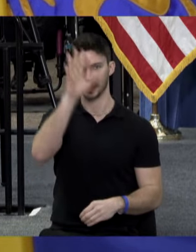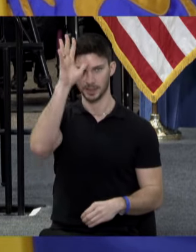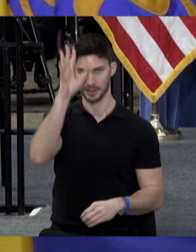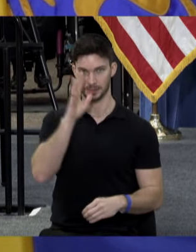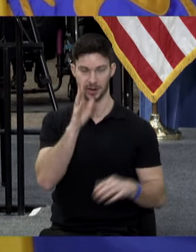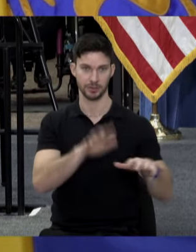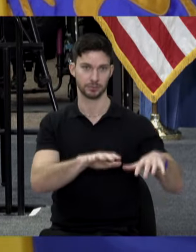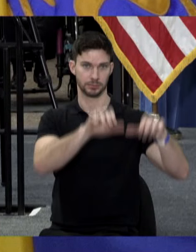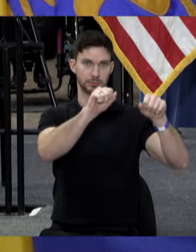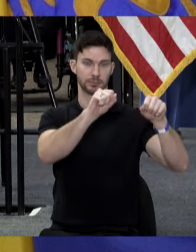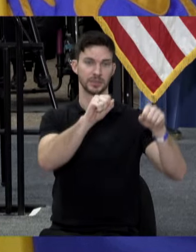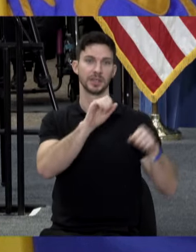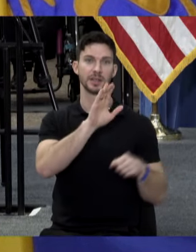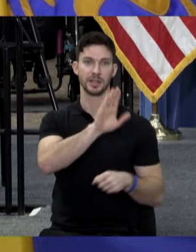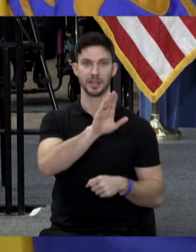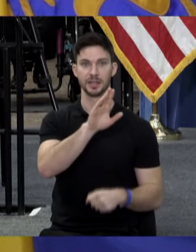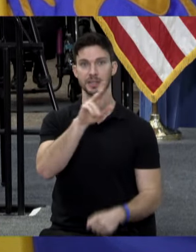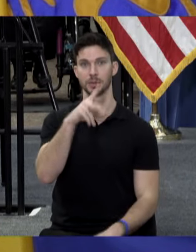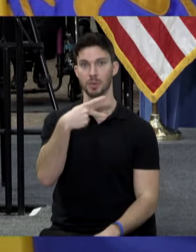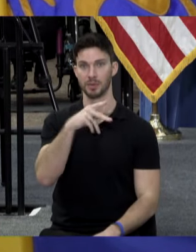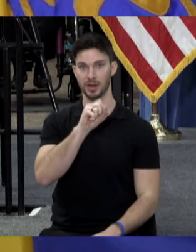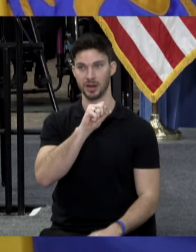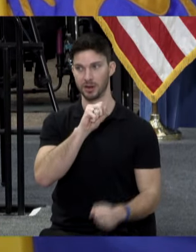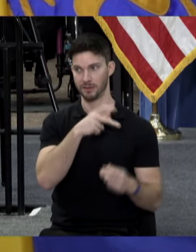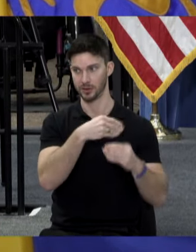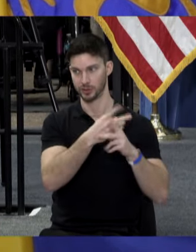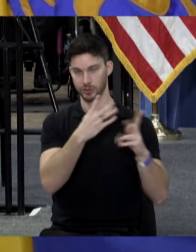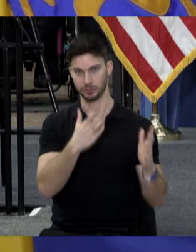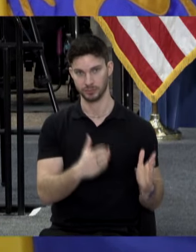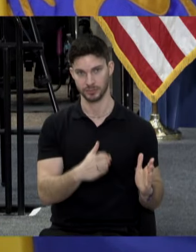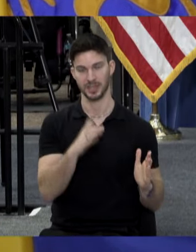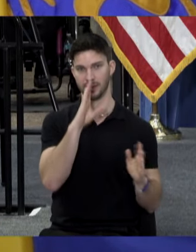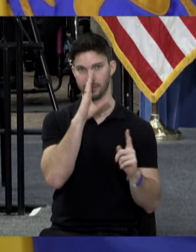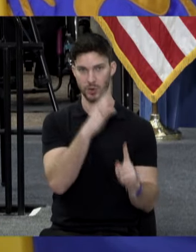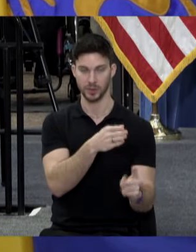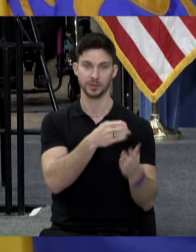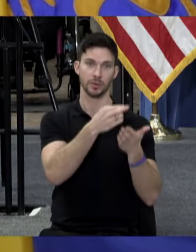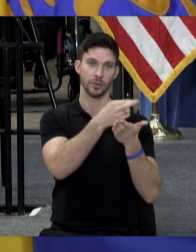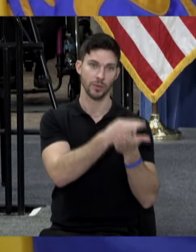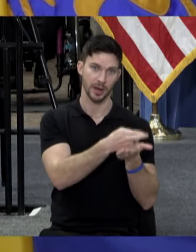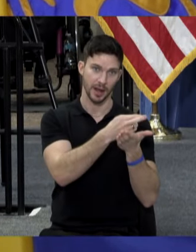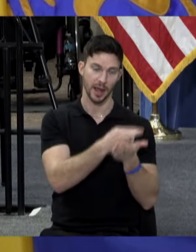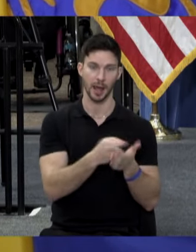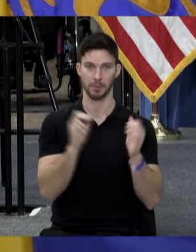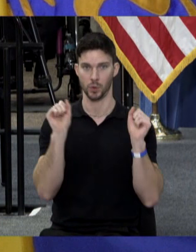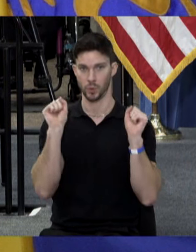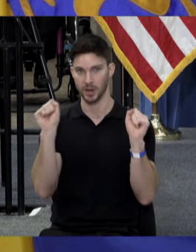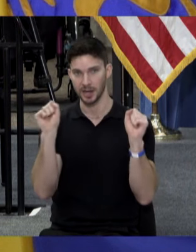years. And he focused primarily on rehab and working out and trying to regain as